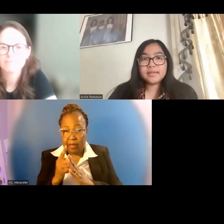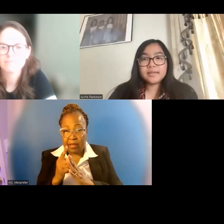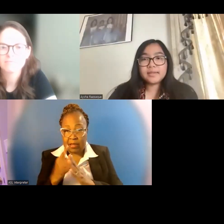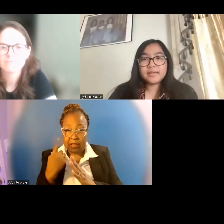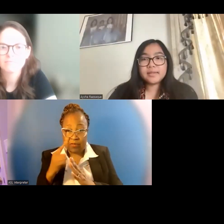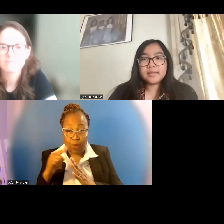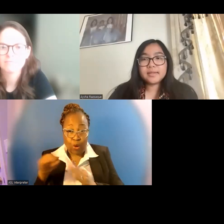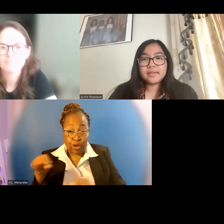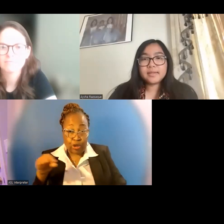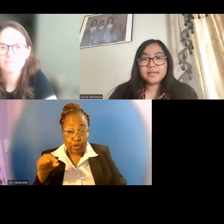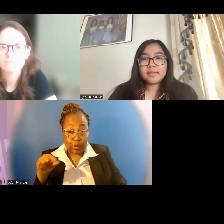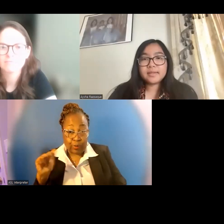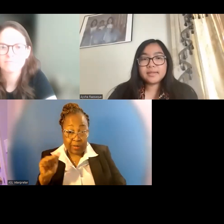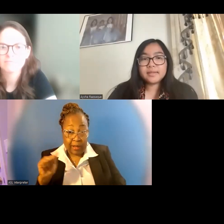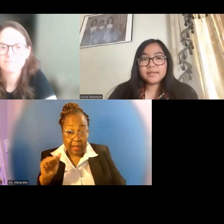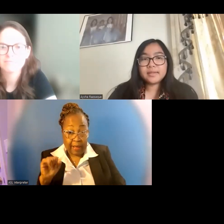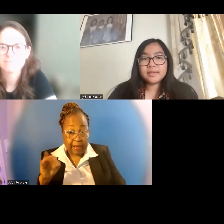if anyone has any further questions.